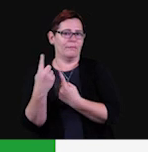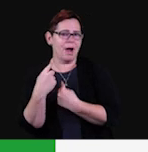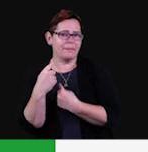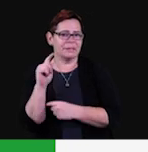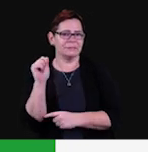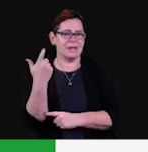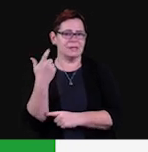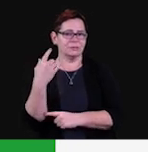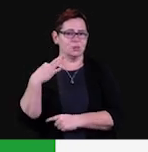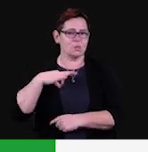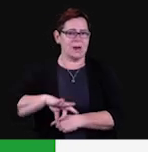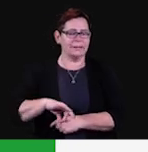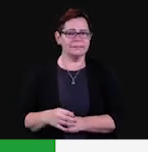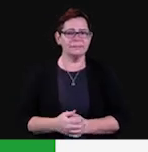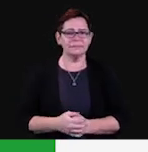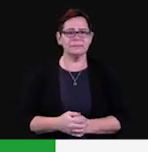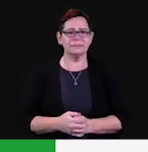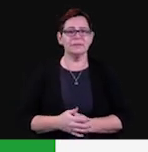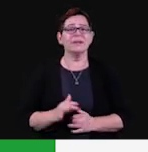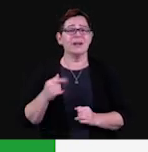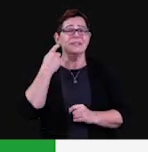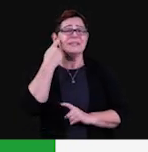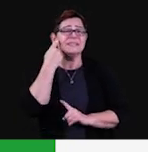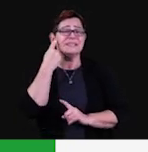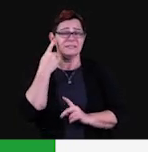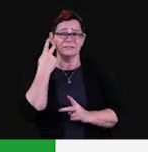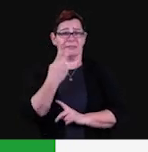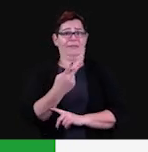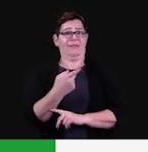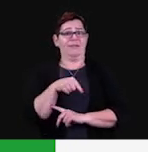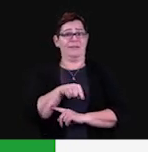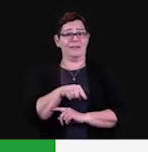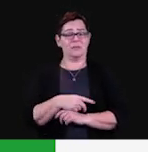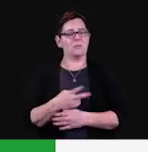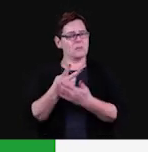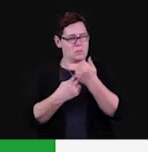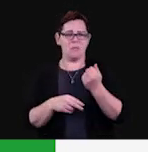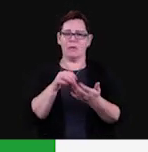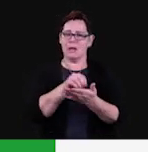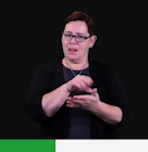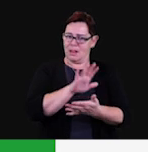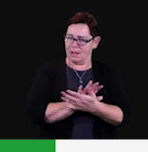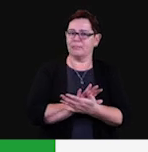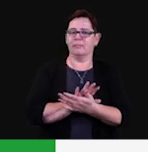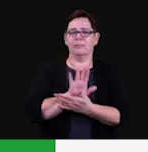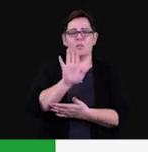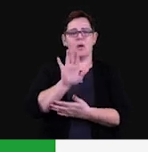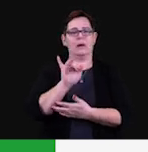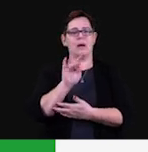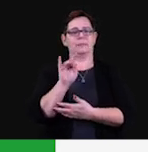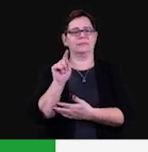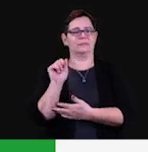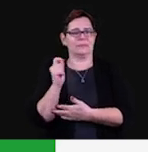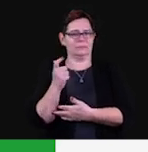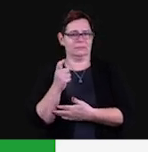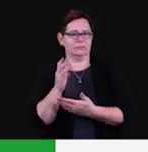Like we just saw, both are claimed on your income tax return. And, both reduce the amount of tax you might owe.